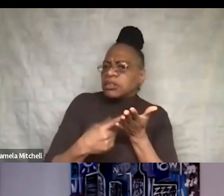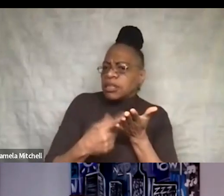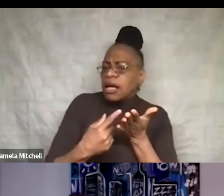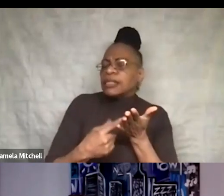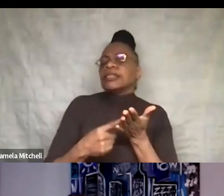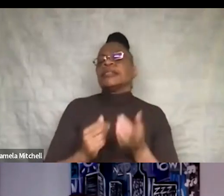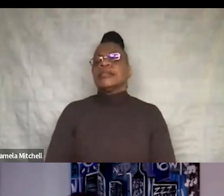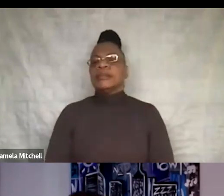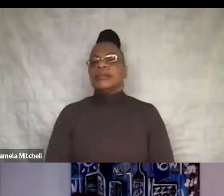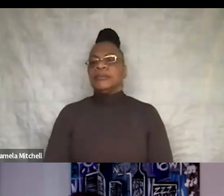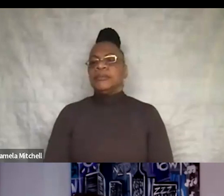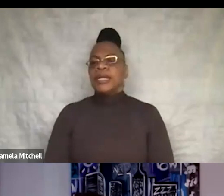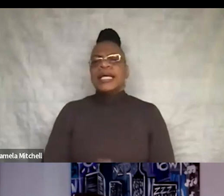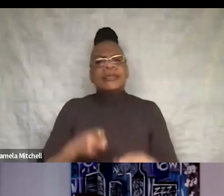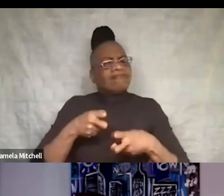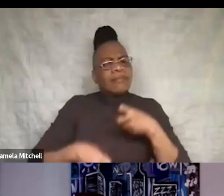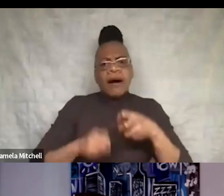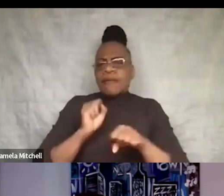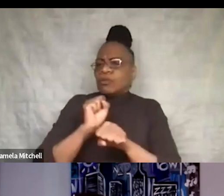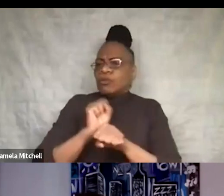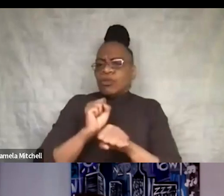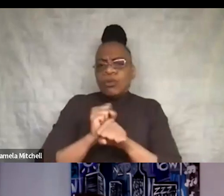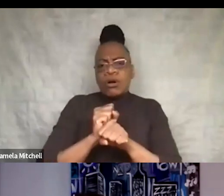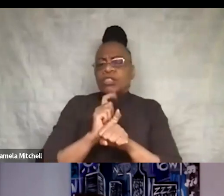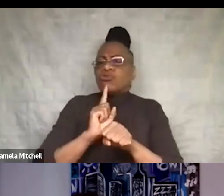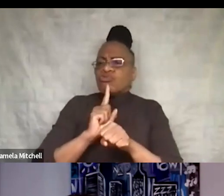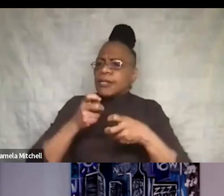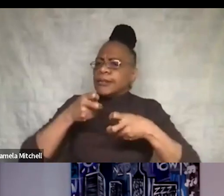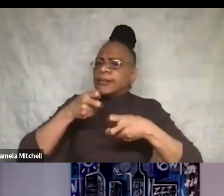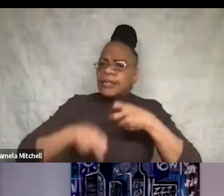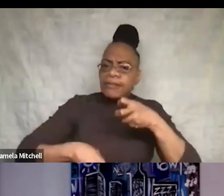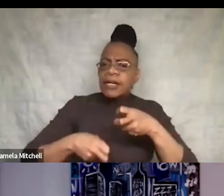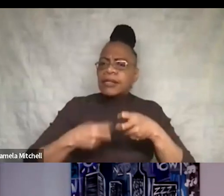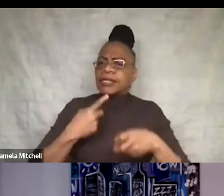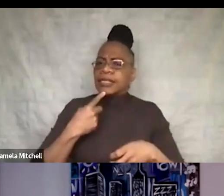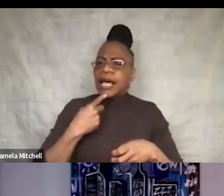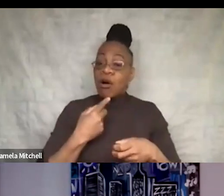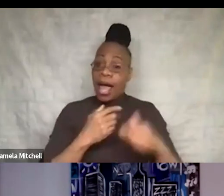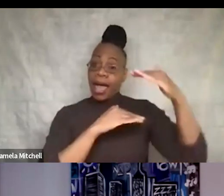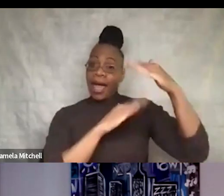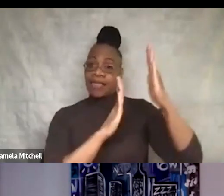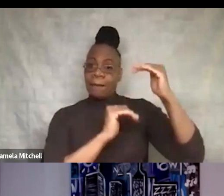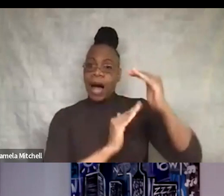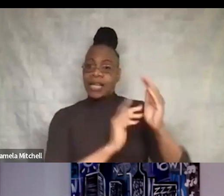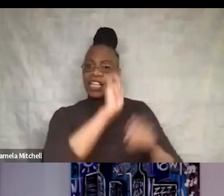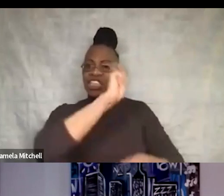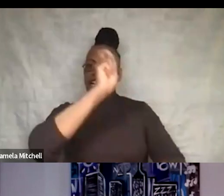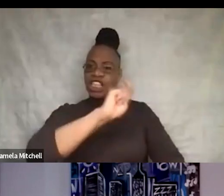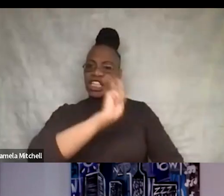You know, that's hard work, that is more difficult than just saying, "Here are the boxes that we can check if we can deliver the following services."